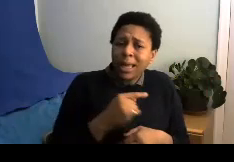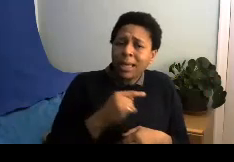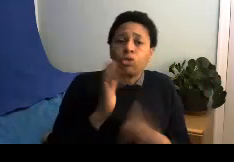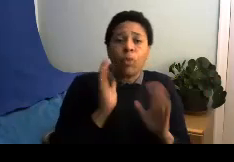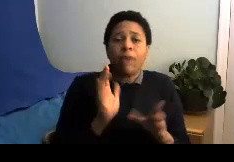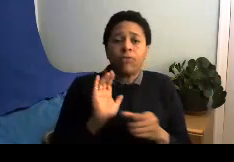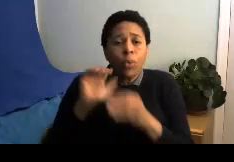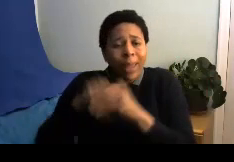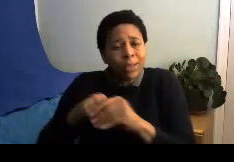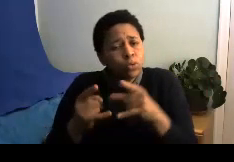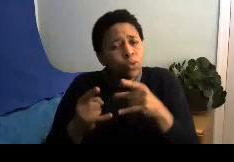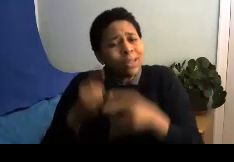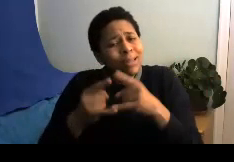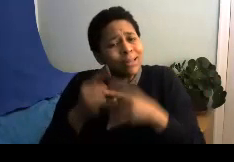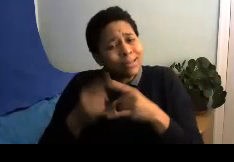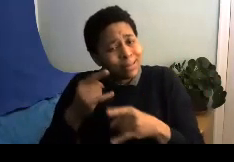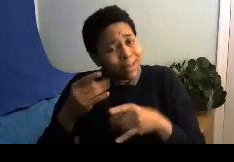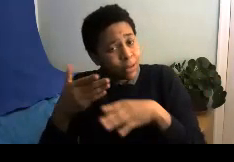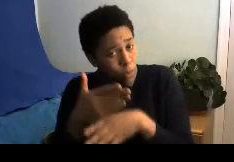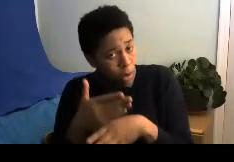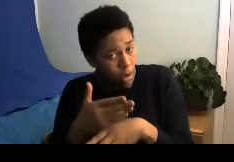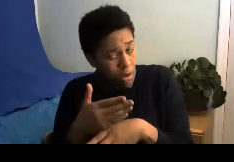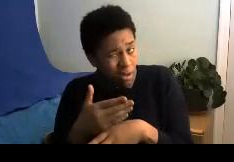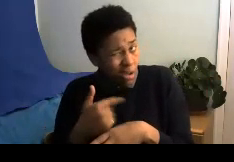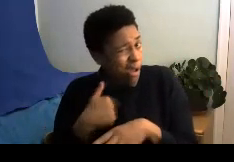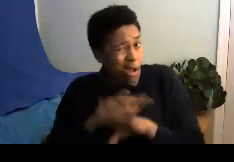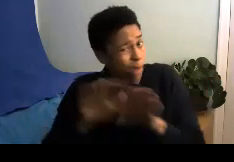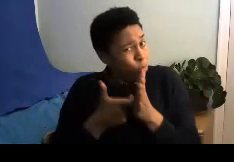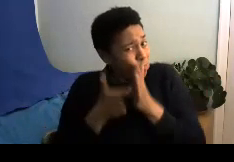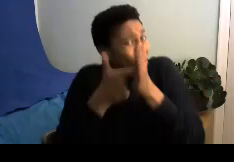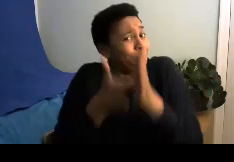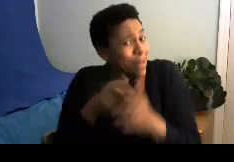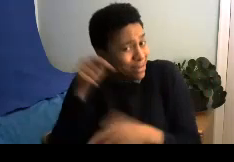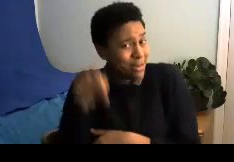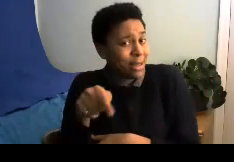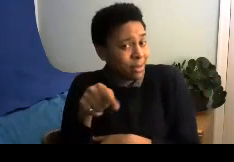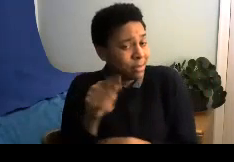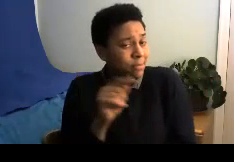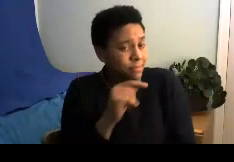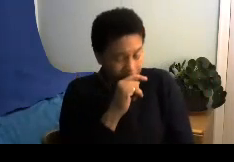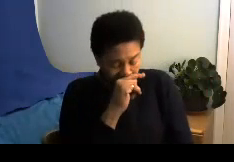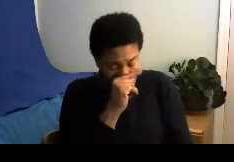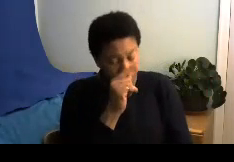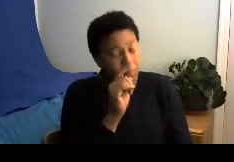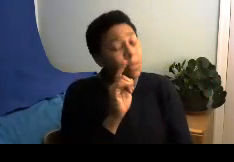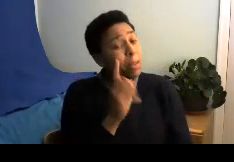wouldn't recommend it. Um, but, you know, there is a way out.